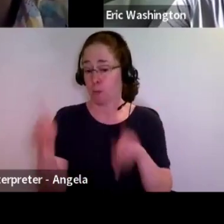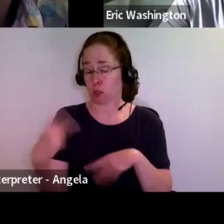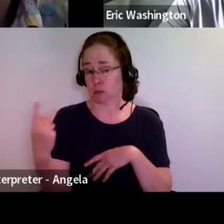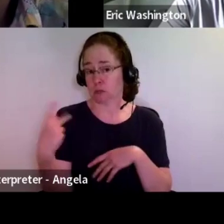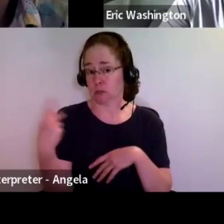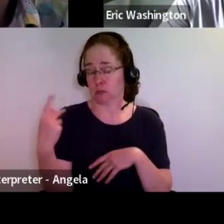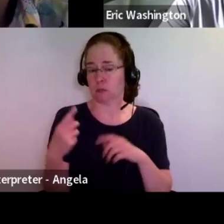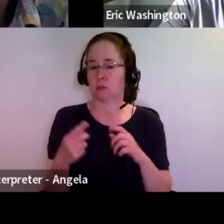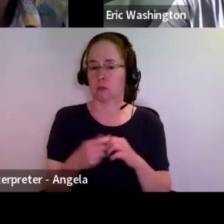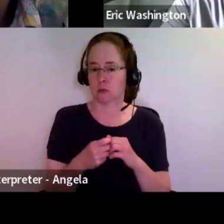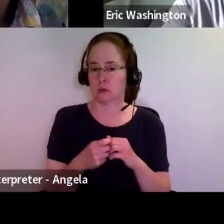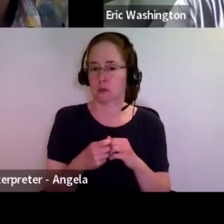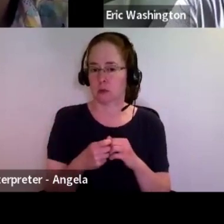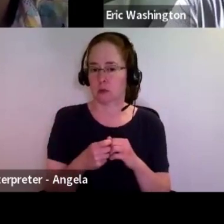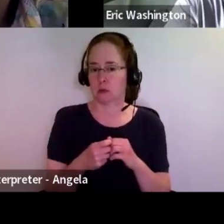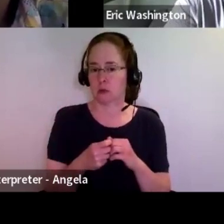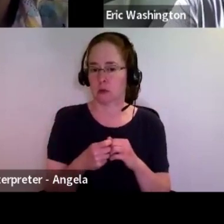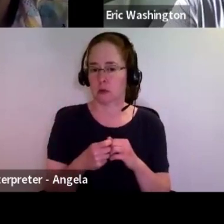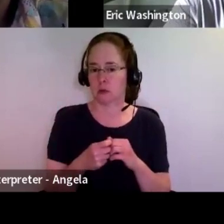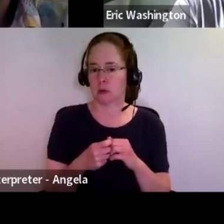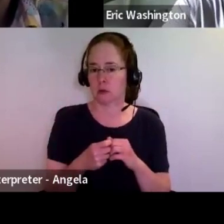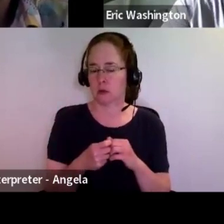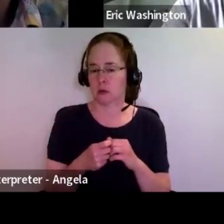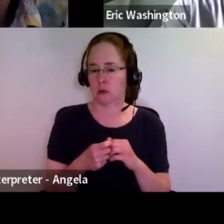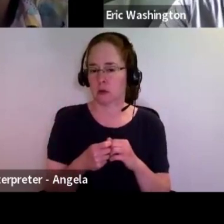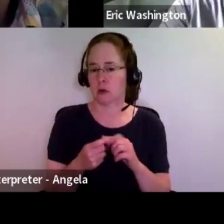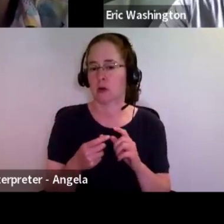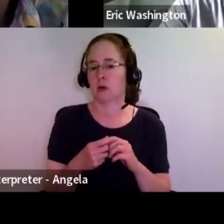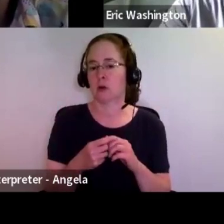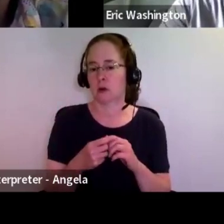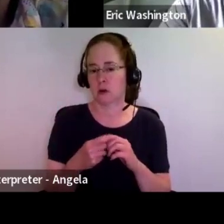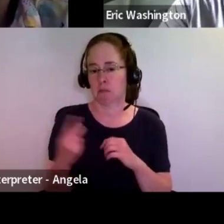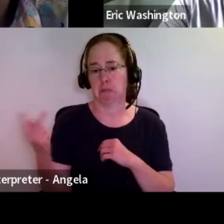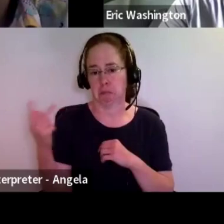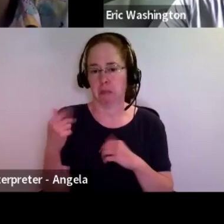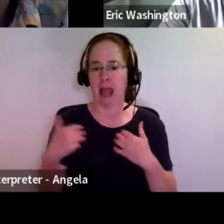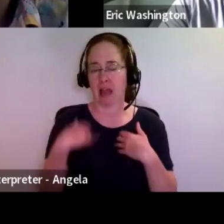in the Gulf of Maryland are, has have this idea of creating kind